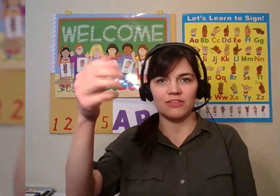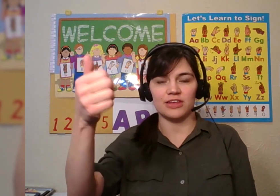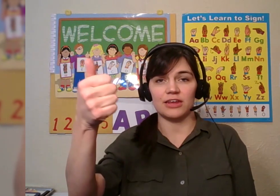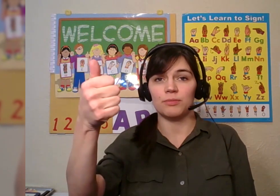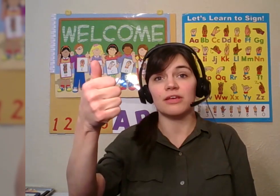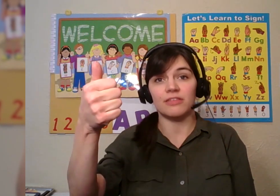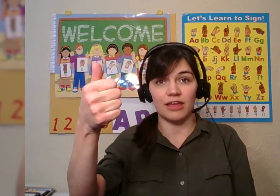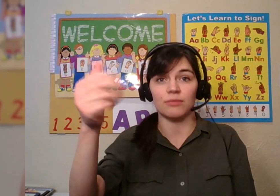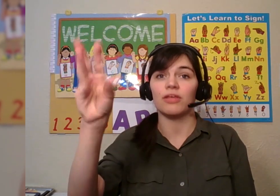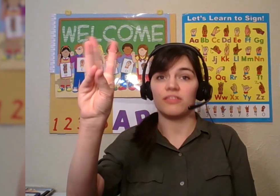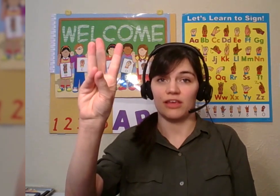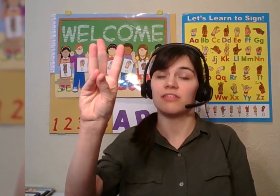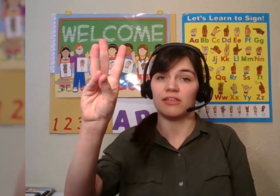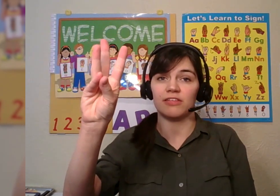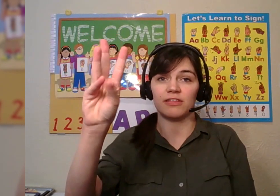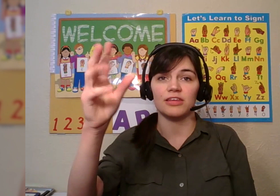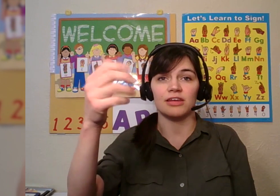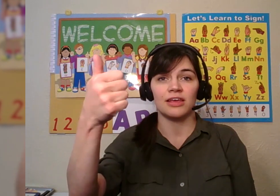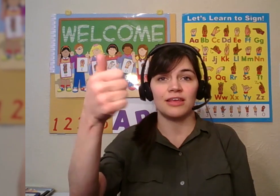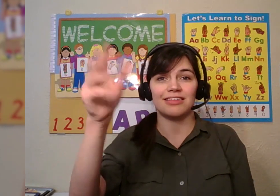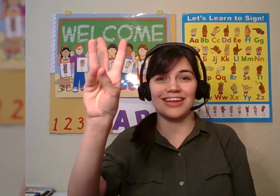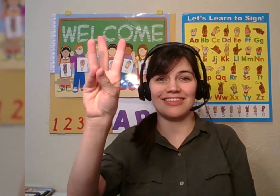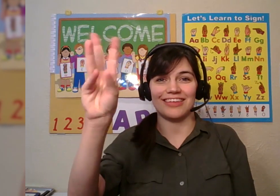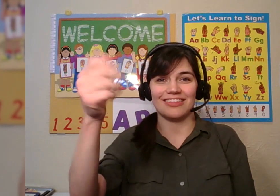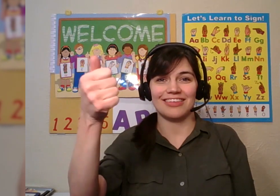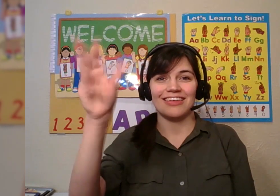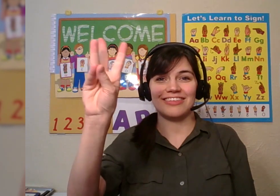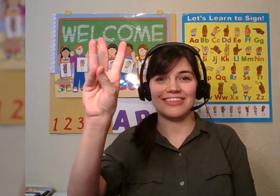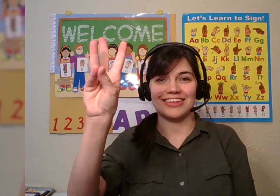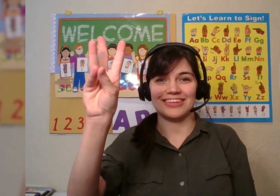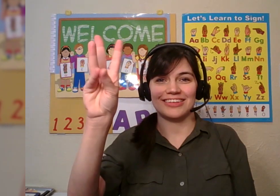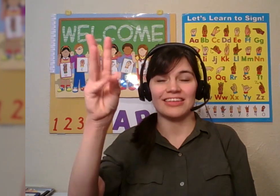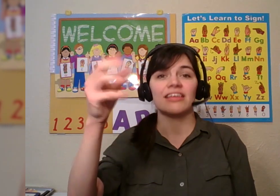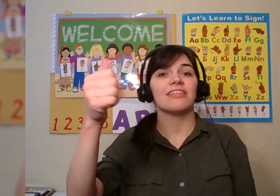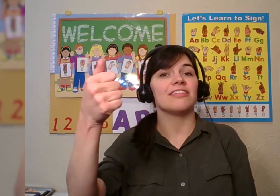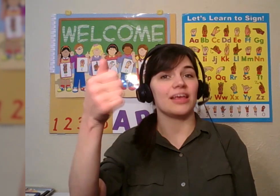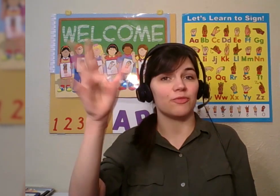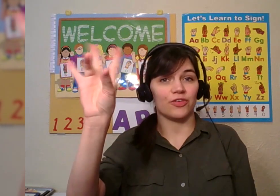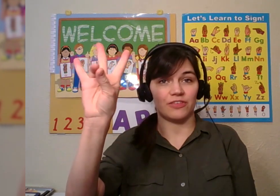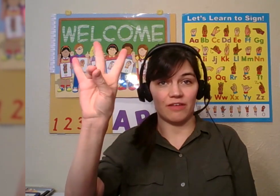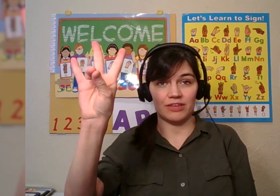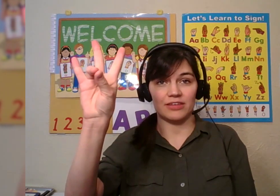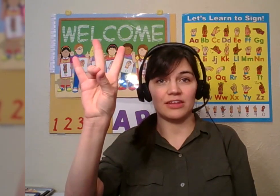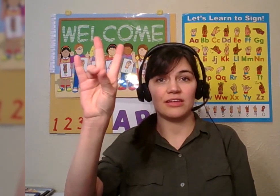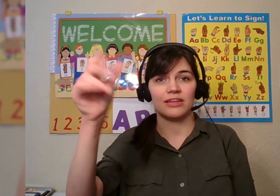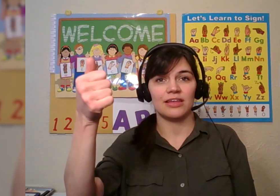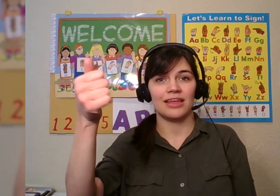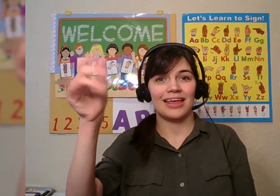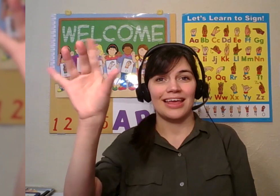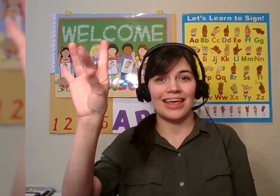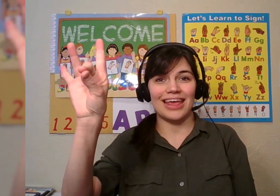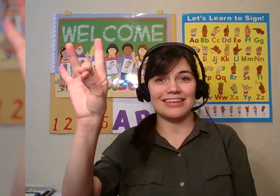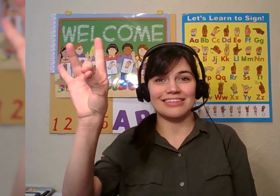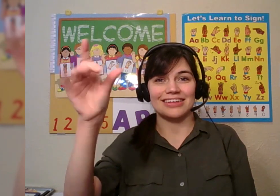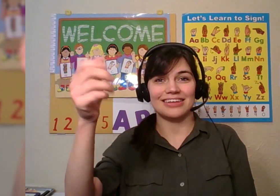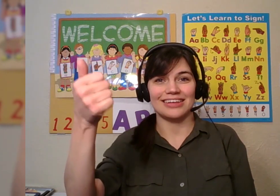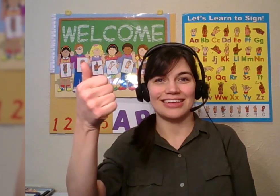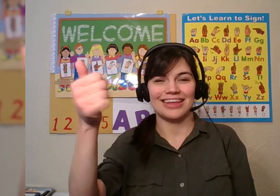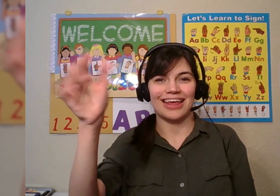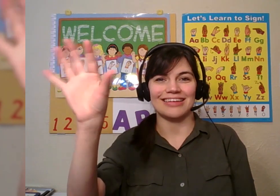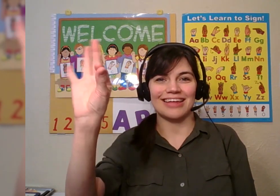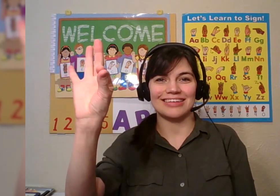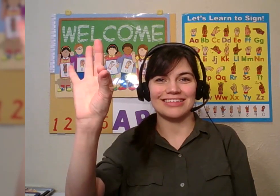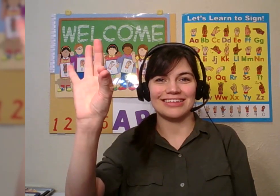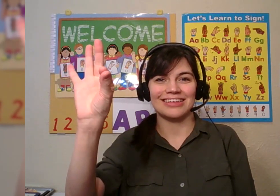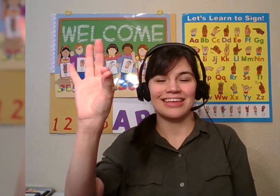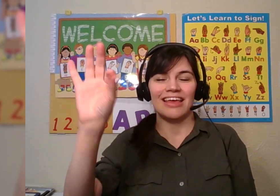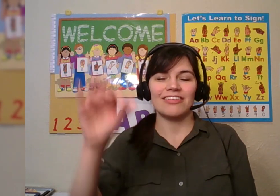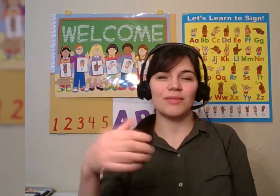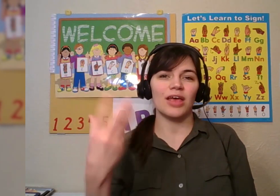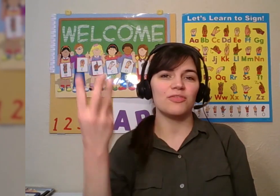because 10 plus 6 is 16. 10 and 6: 16. The same for 17, 18, and 19. Sometimes you